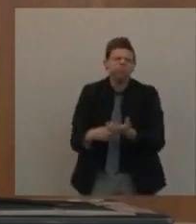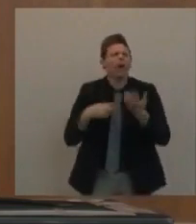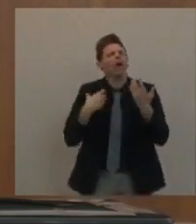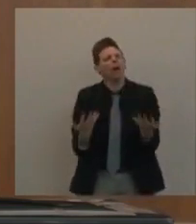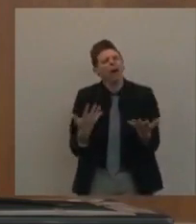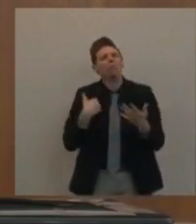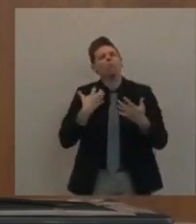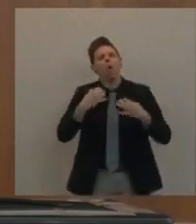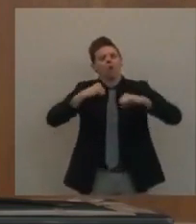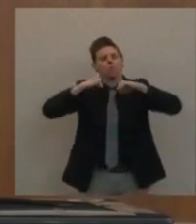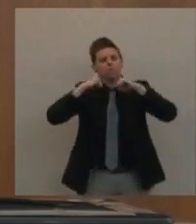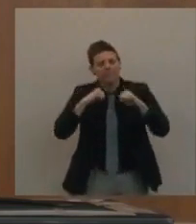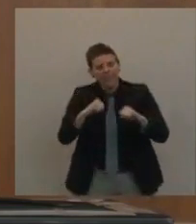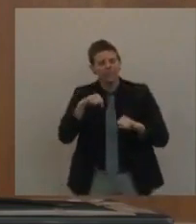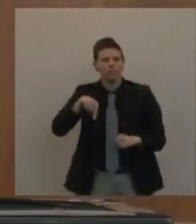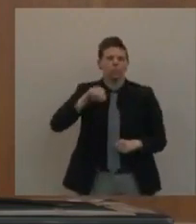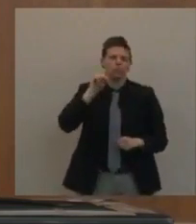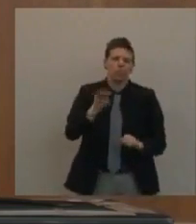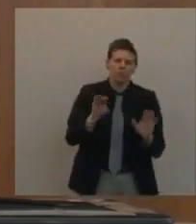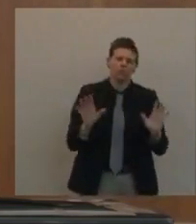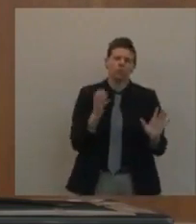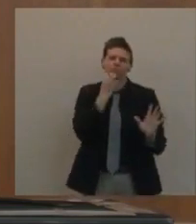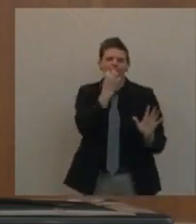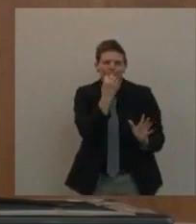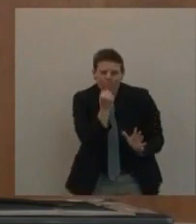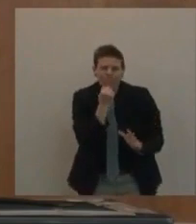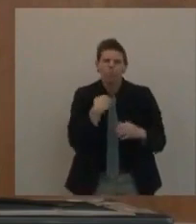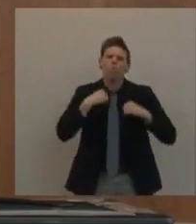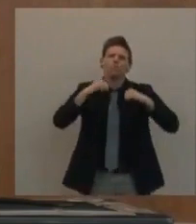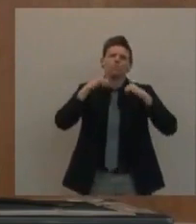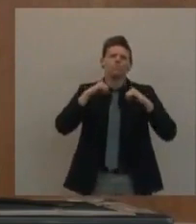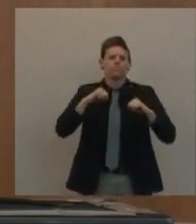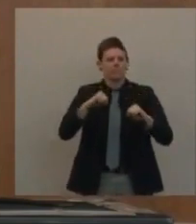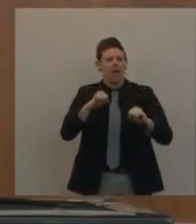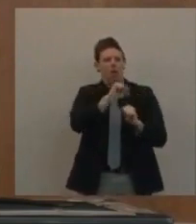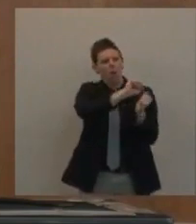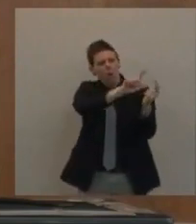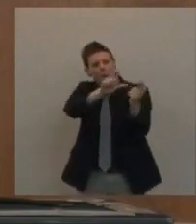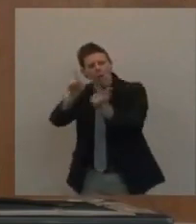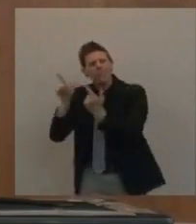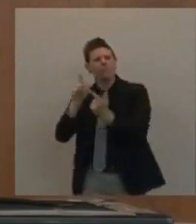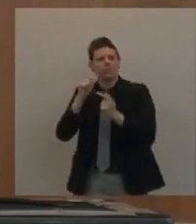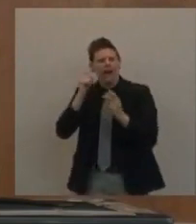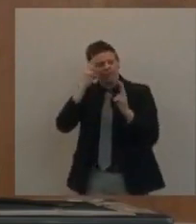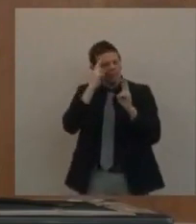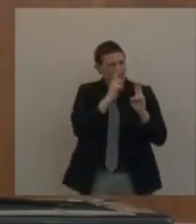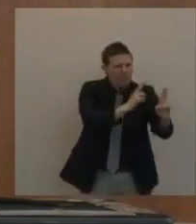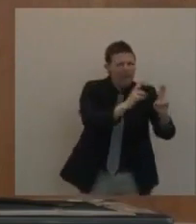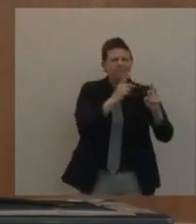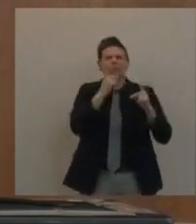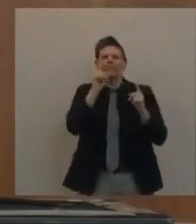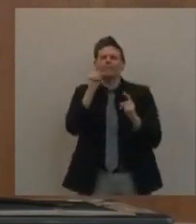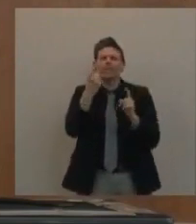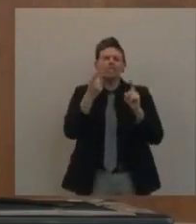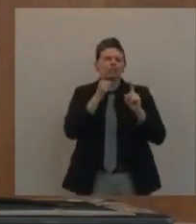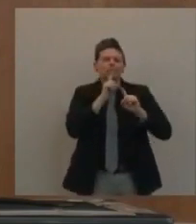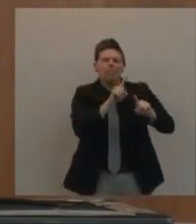WE ARE NOT TRYING TO PUNISH PEOPLE AS WE DO THE CITATIONS. WE ARE TRYING TO PROTECT NEW MEXICANS.